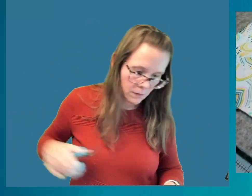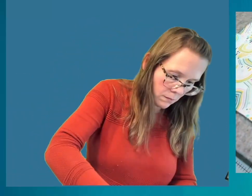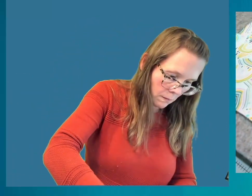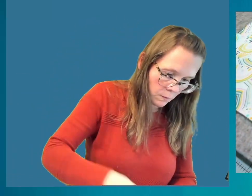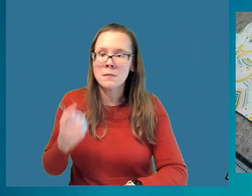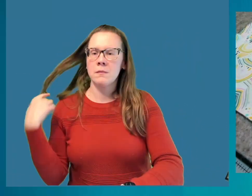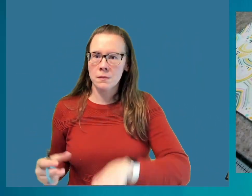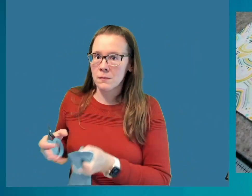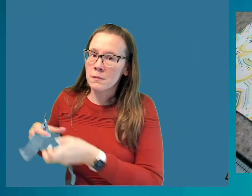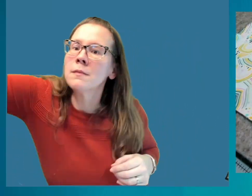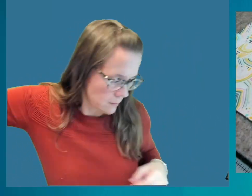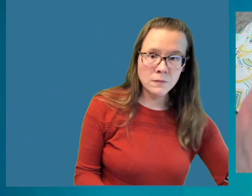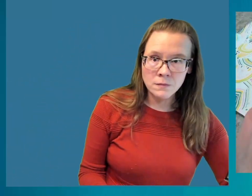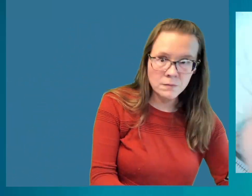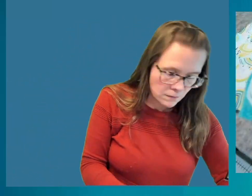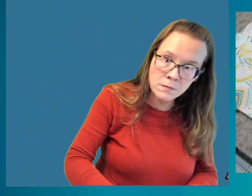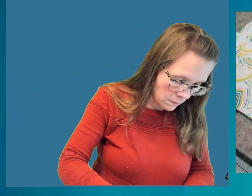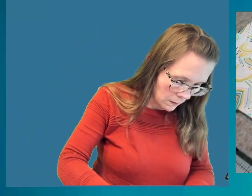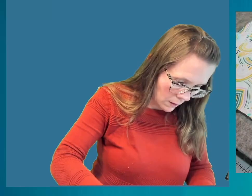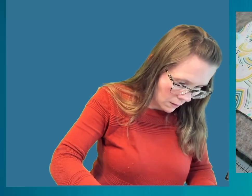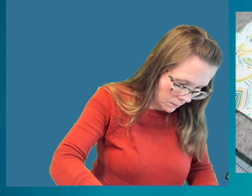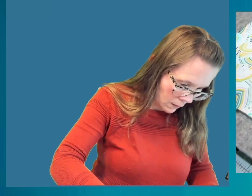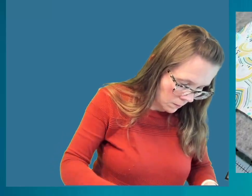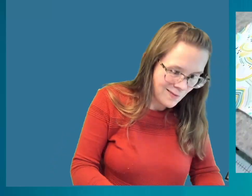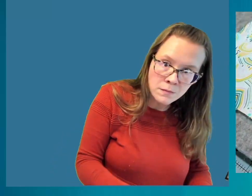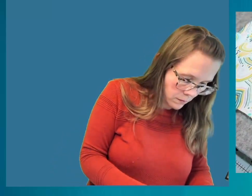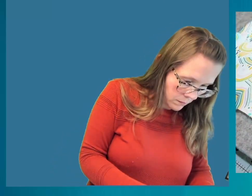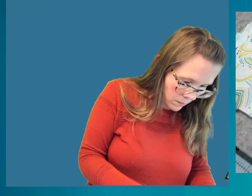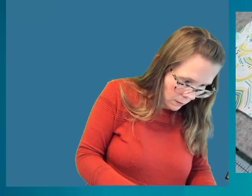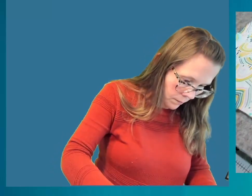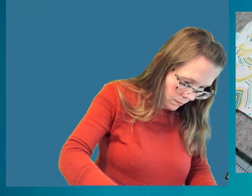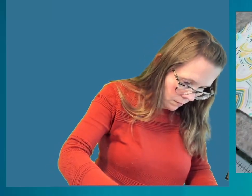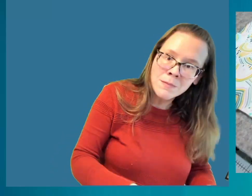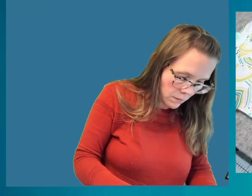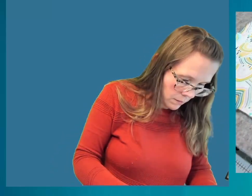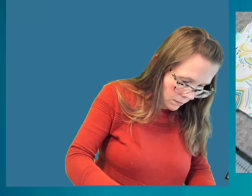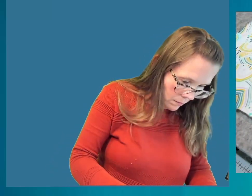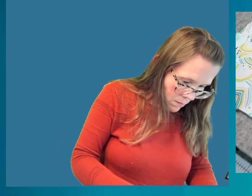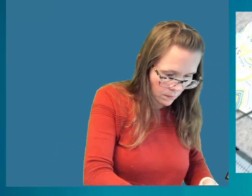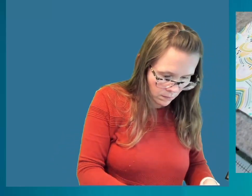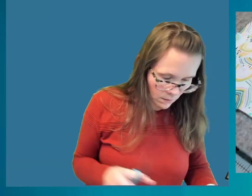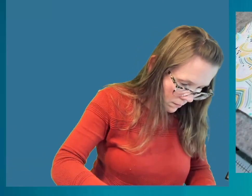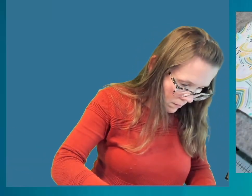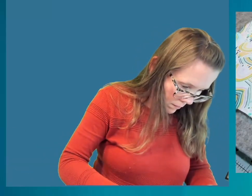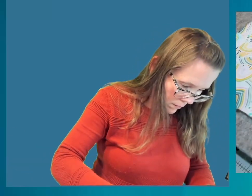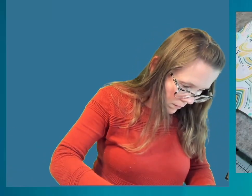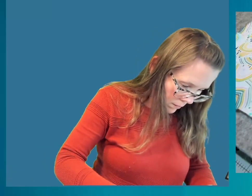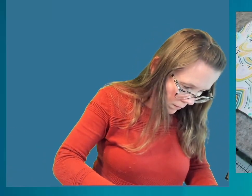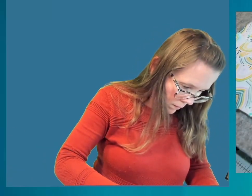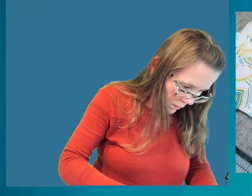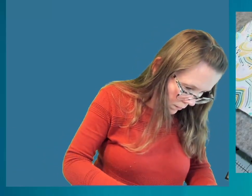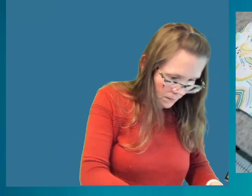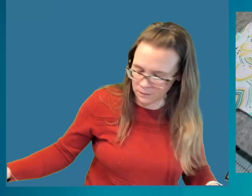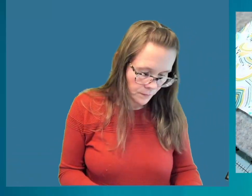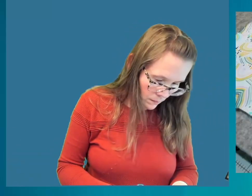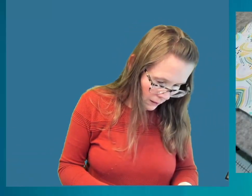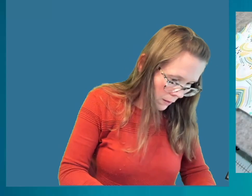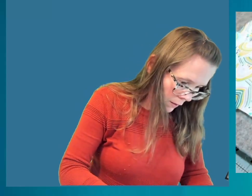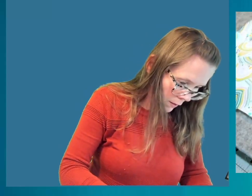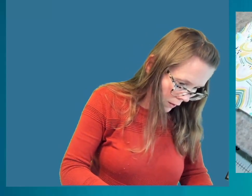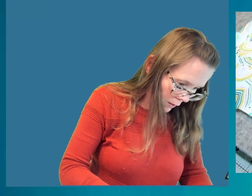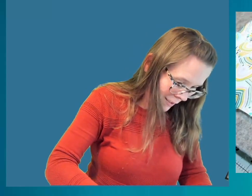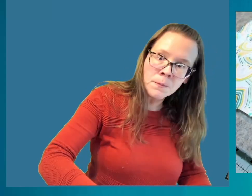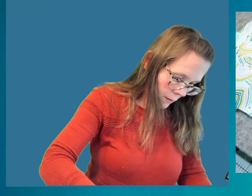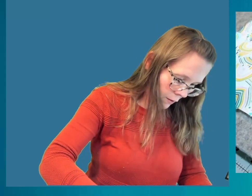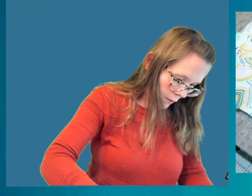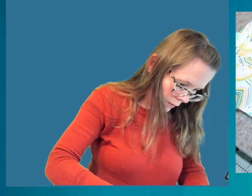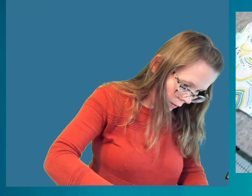quarter; um, just to kind of clean it up and make it easier. And then I trim exactly on the lines,